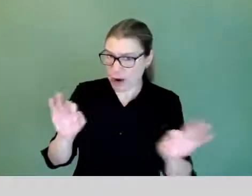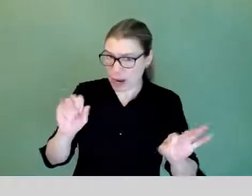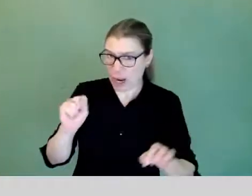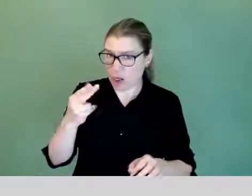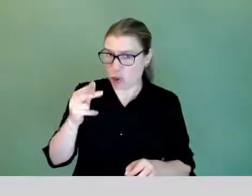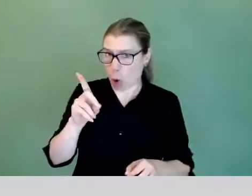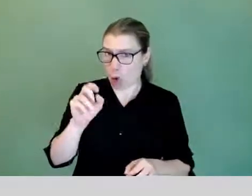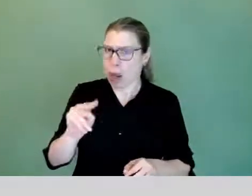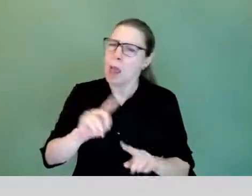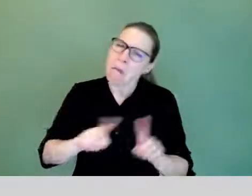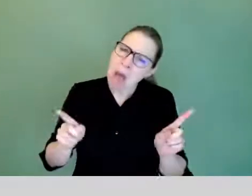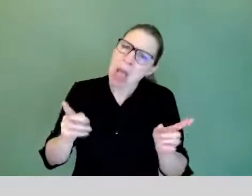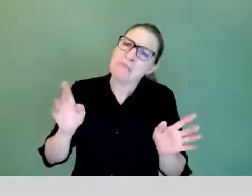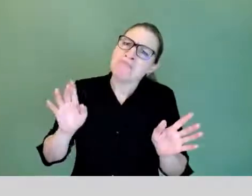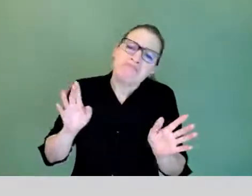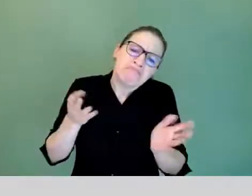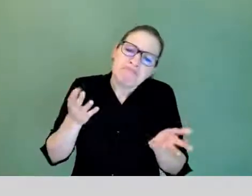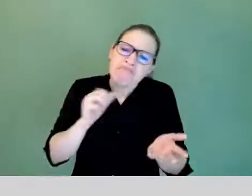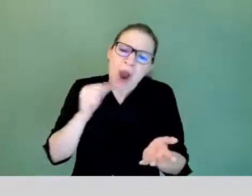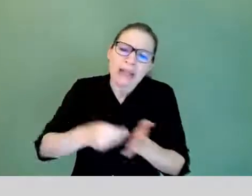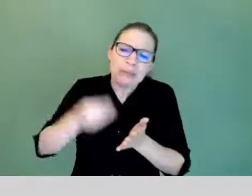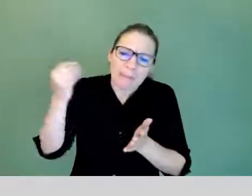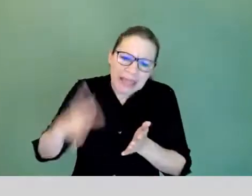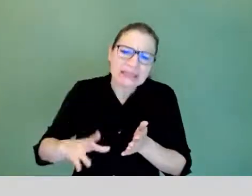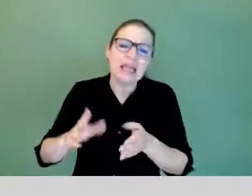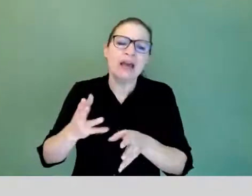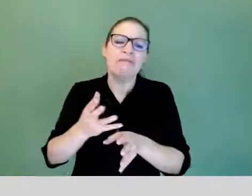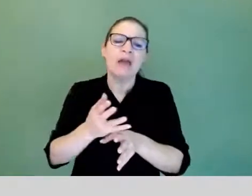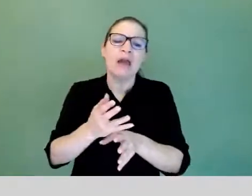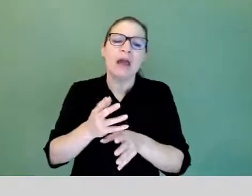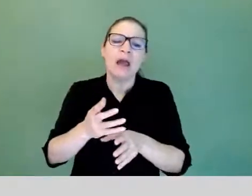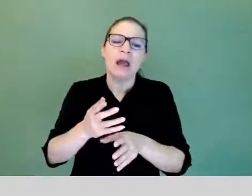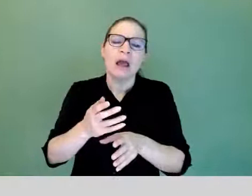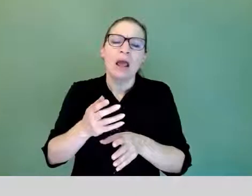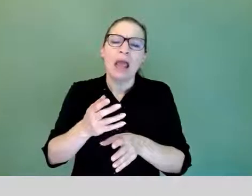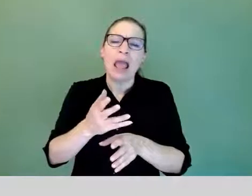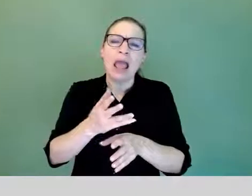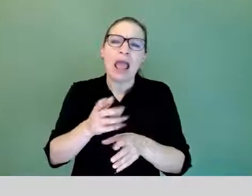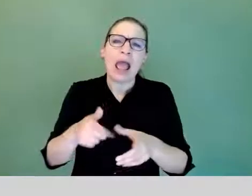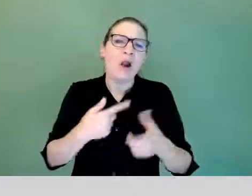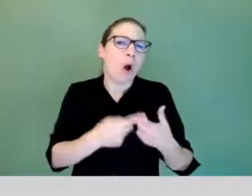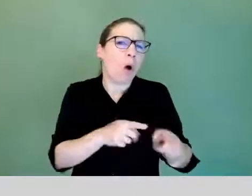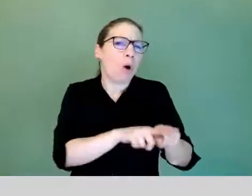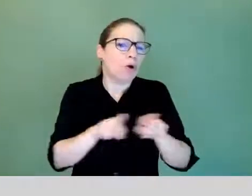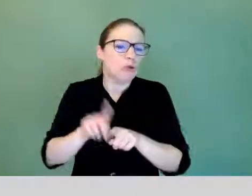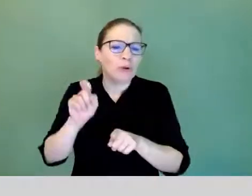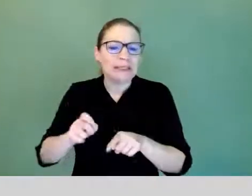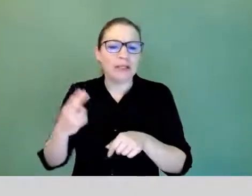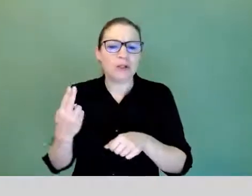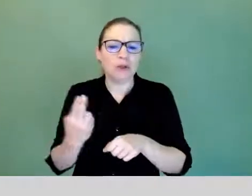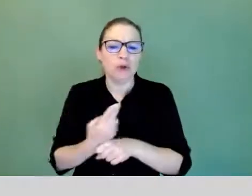and you can test the of Djangohunter application. And along with it, you need to also use the Google docs